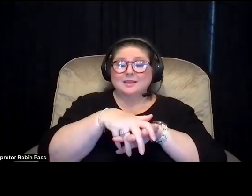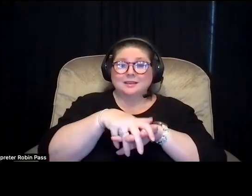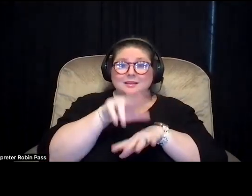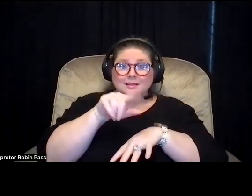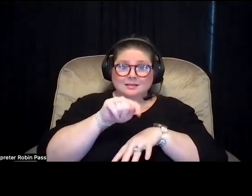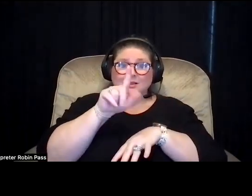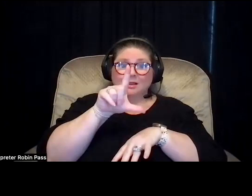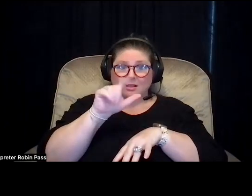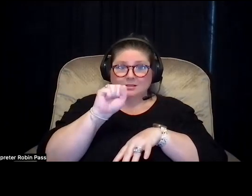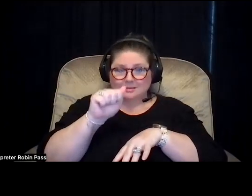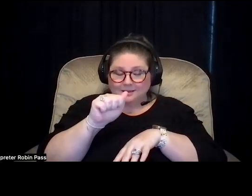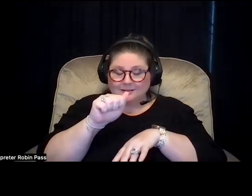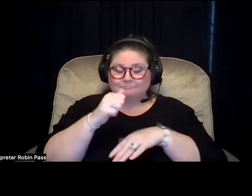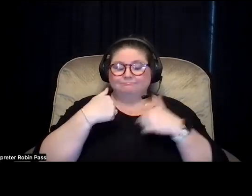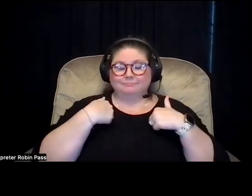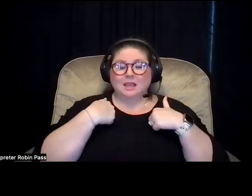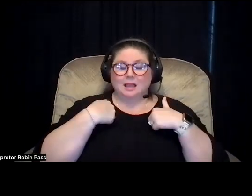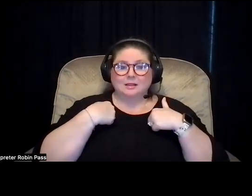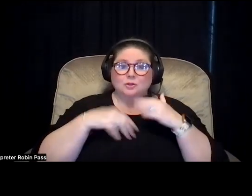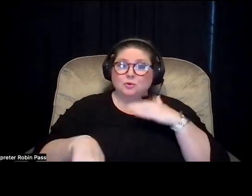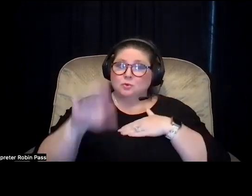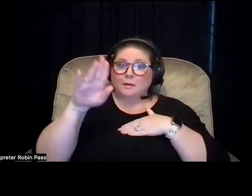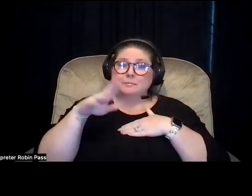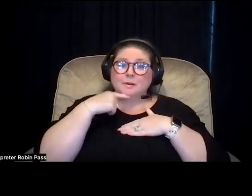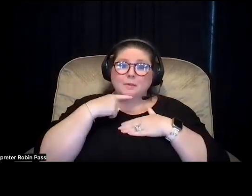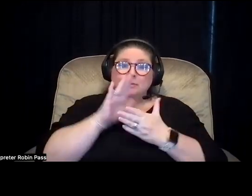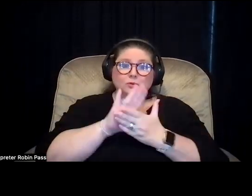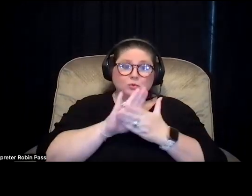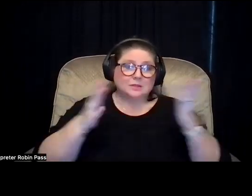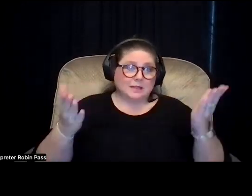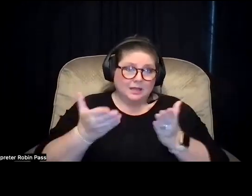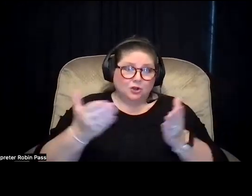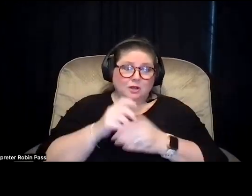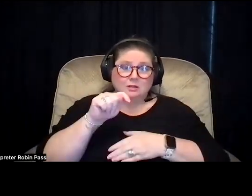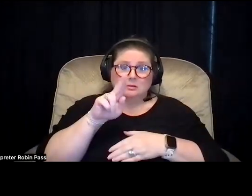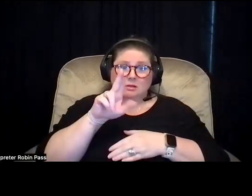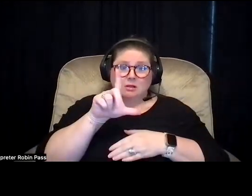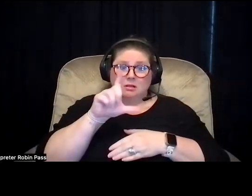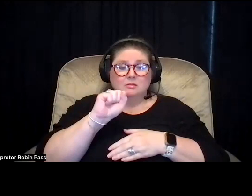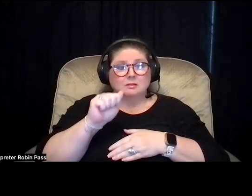product of tulsa public schools and i remember first learning about the tulsa race massacre